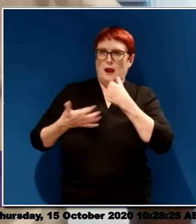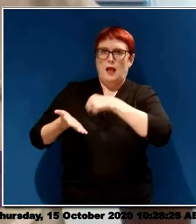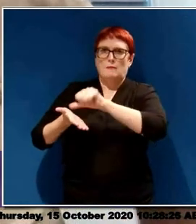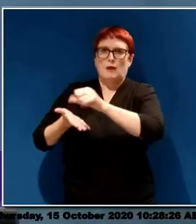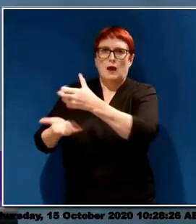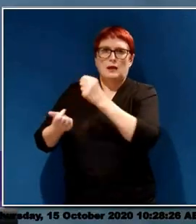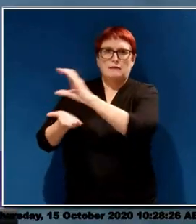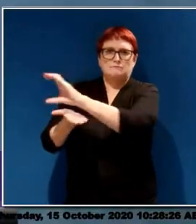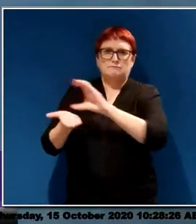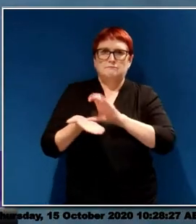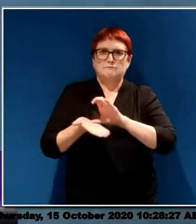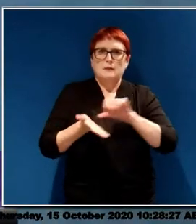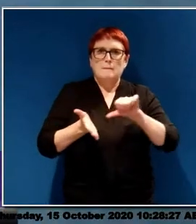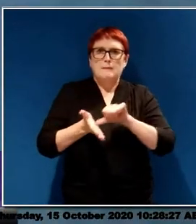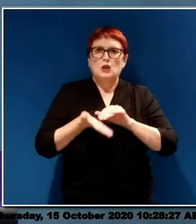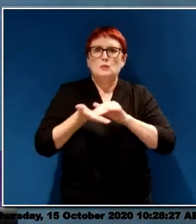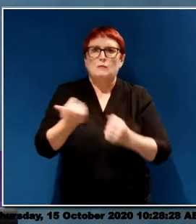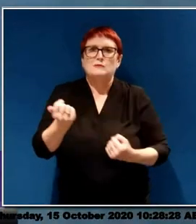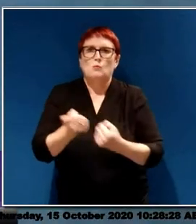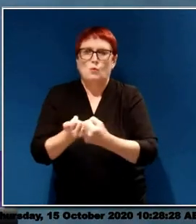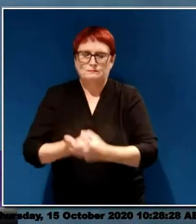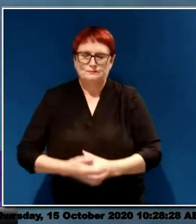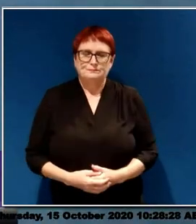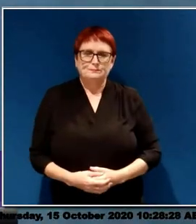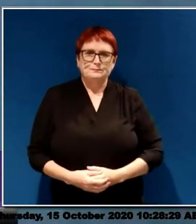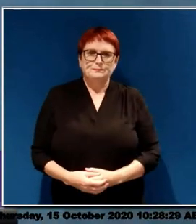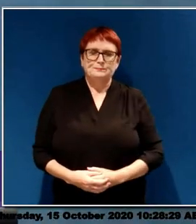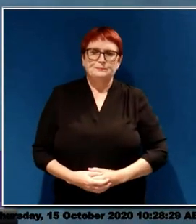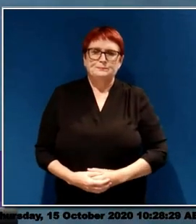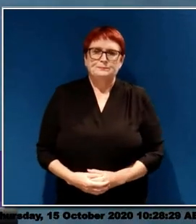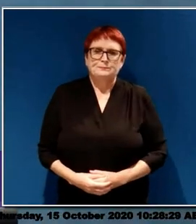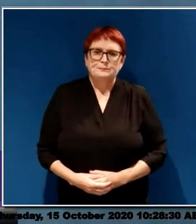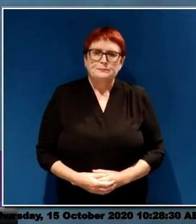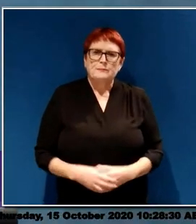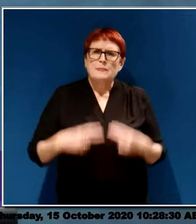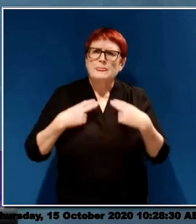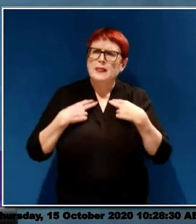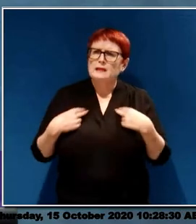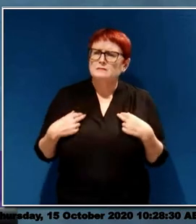Did anyone explain to you why an autism diagnosis would help?